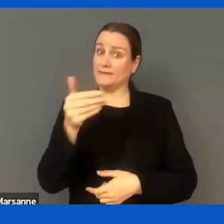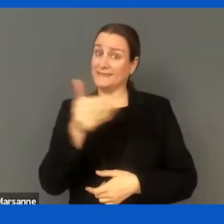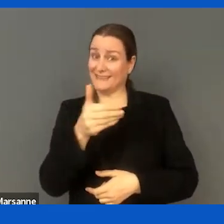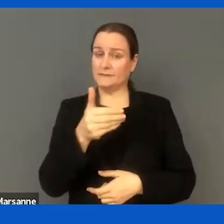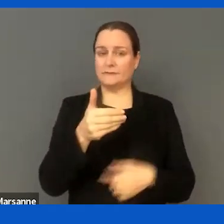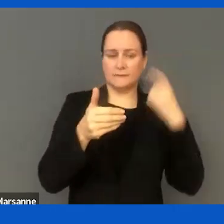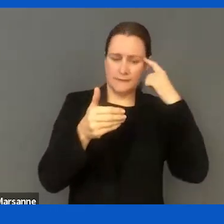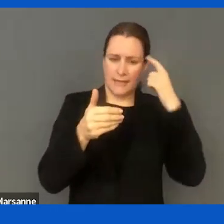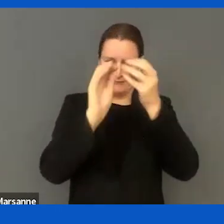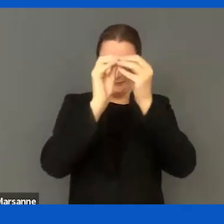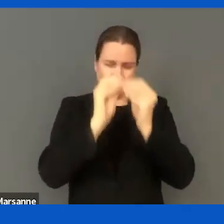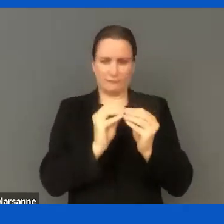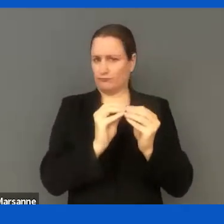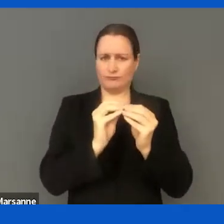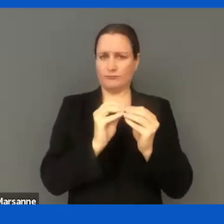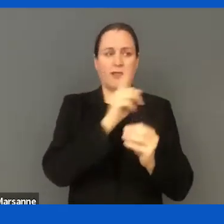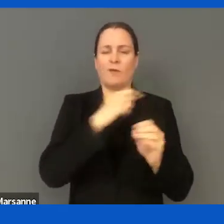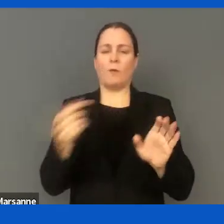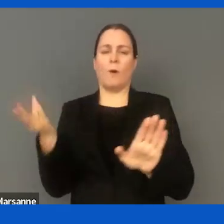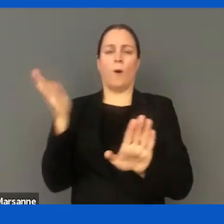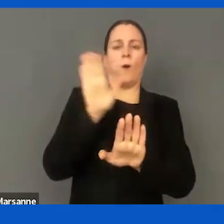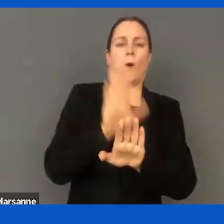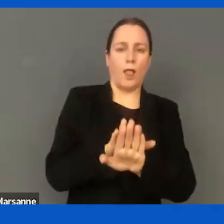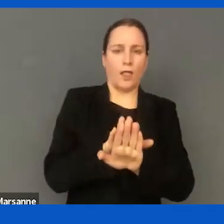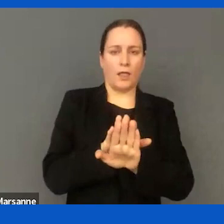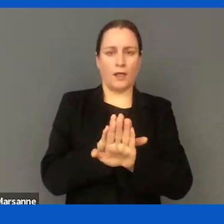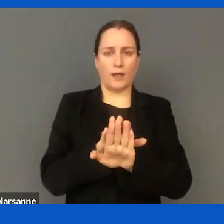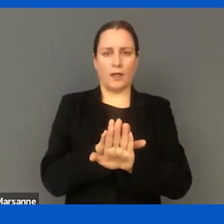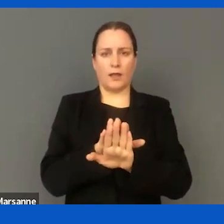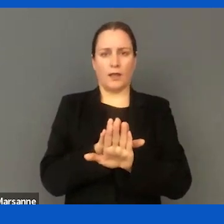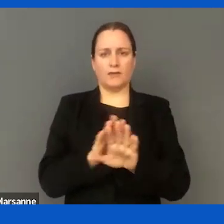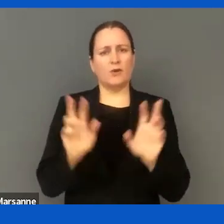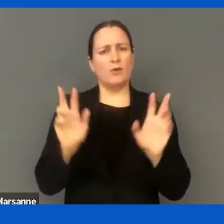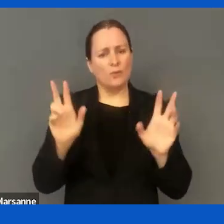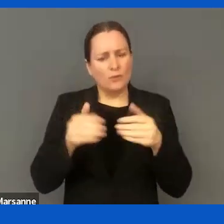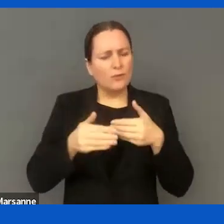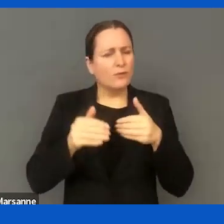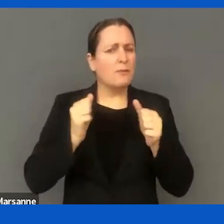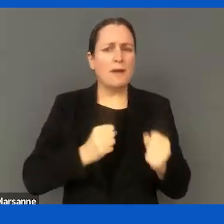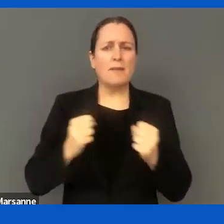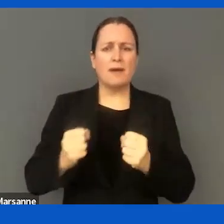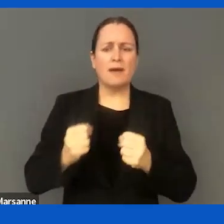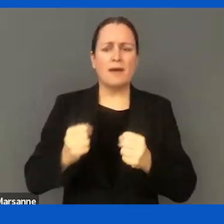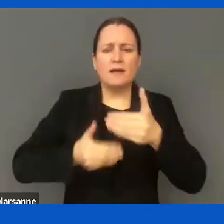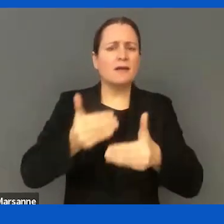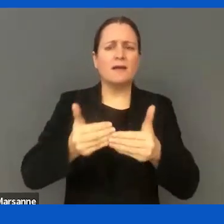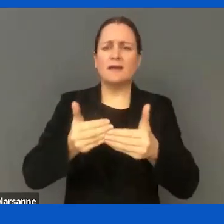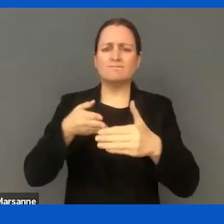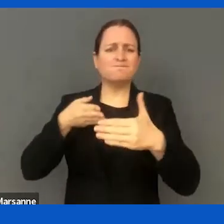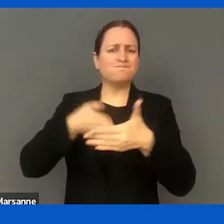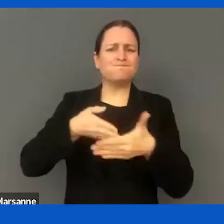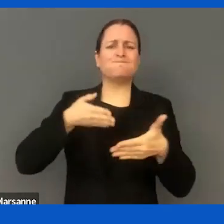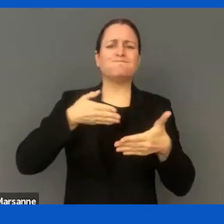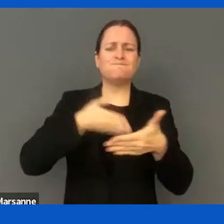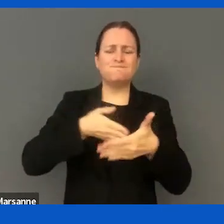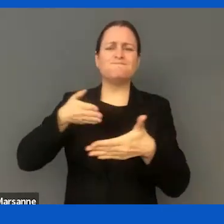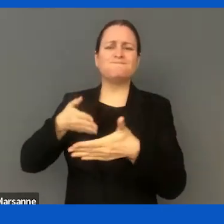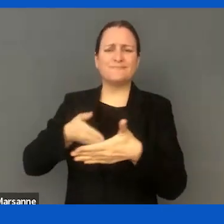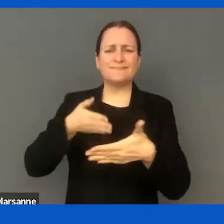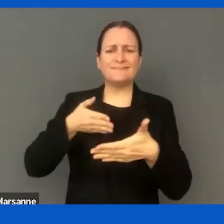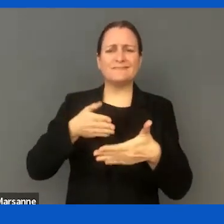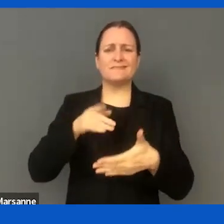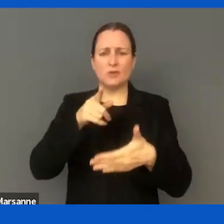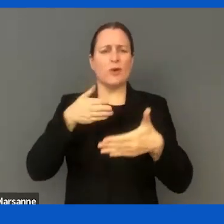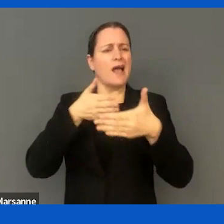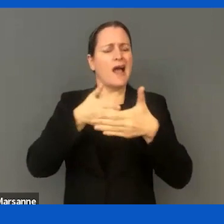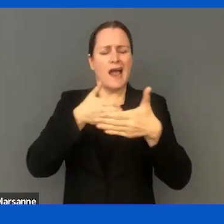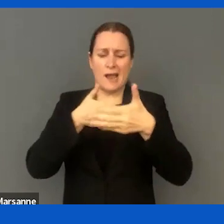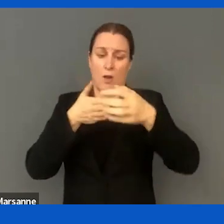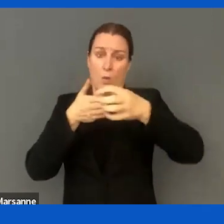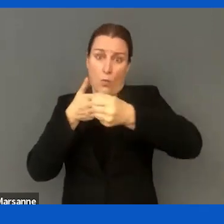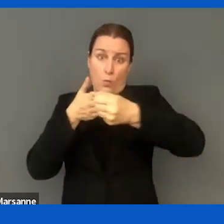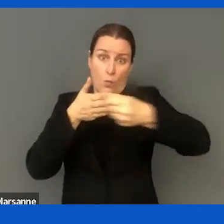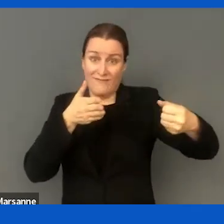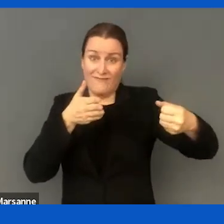the be maintained not accessible. When you will in future remove the plug-in, you lose every topic.